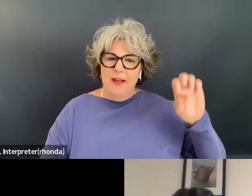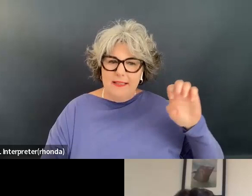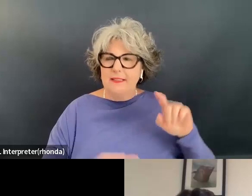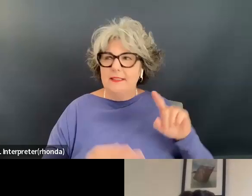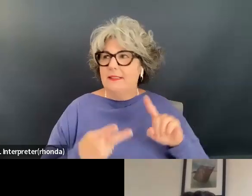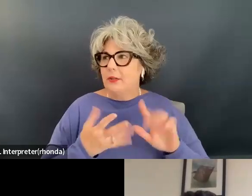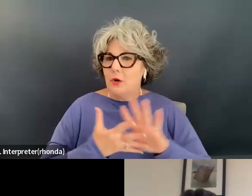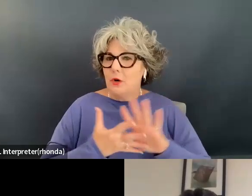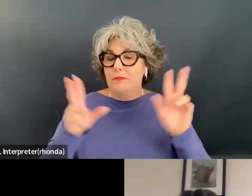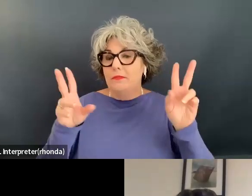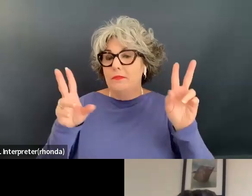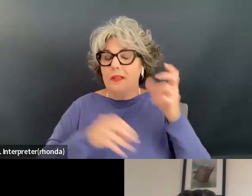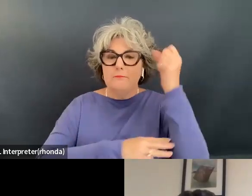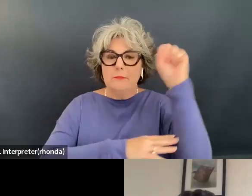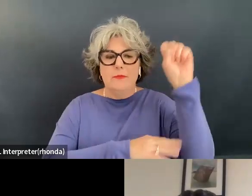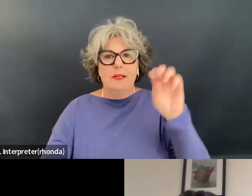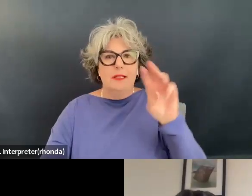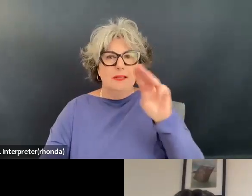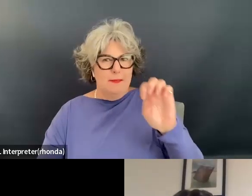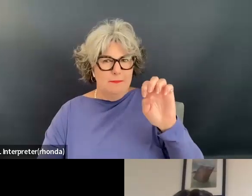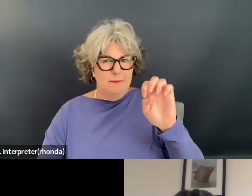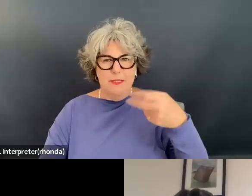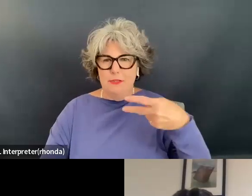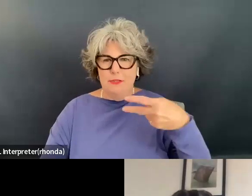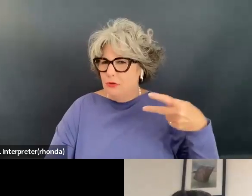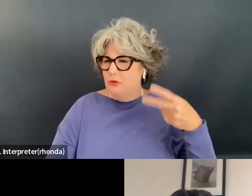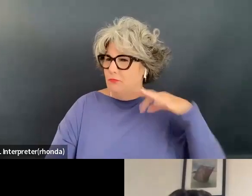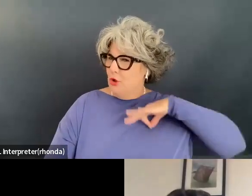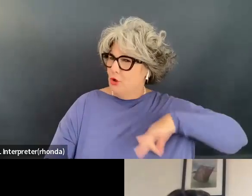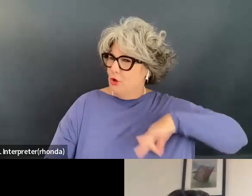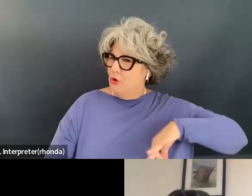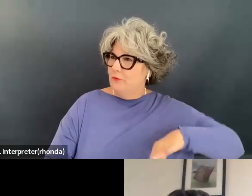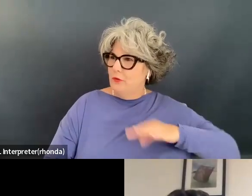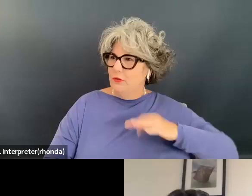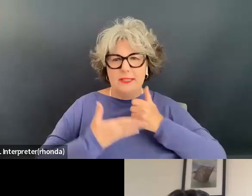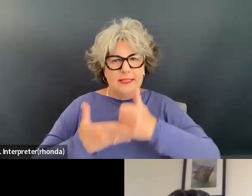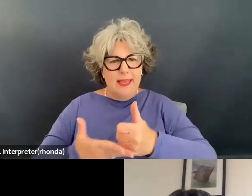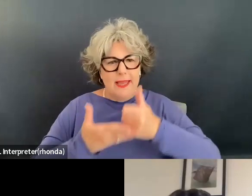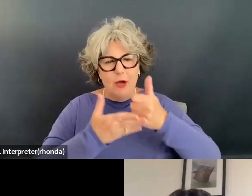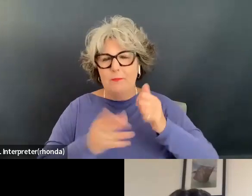And I have seen that how much they were useful for and are helping the victims. Right.